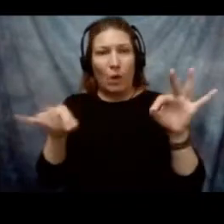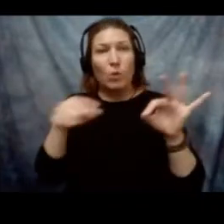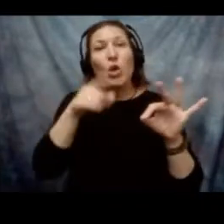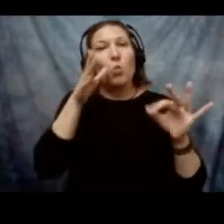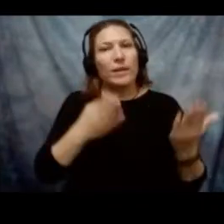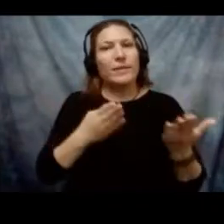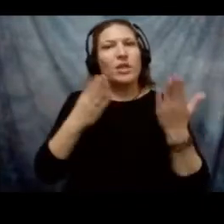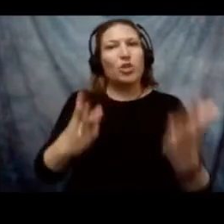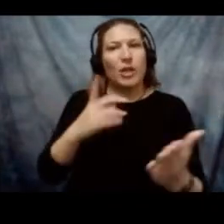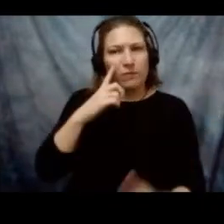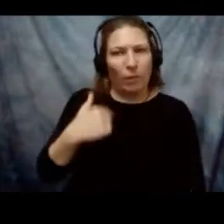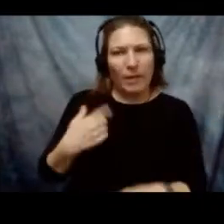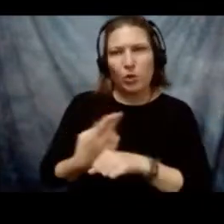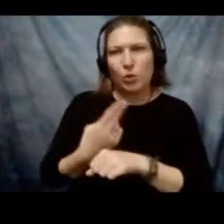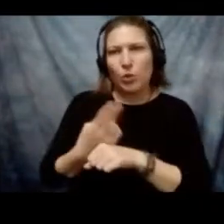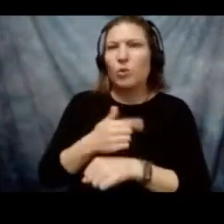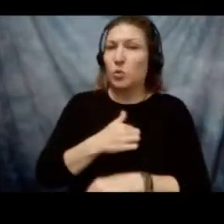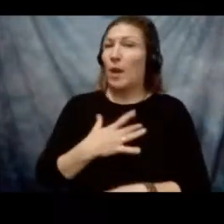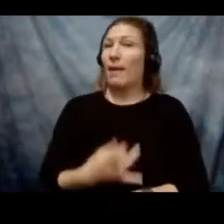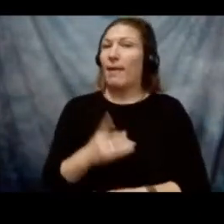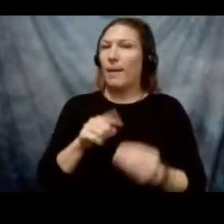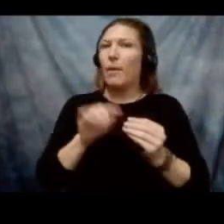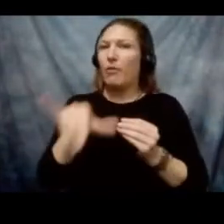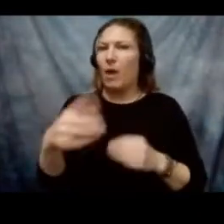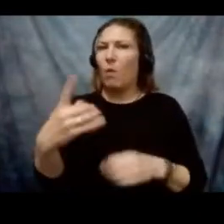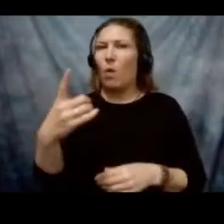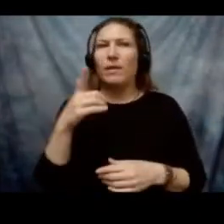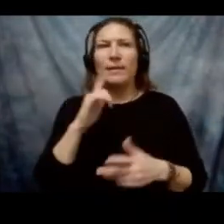this particular one is that it actually helps me with a little bit of my inclusive language